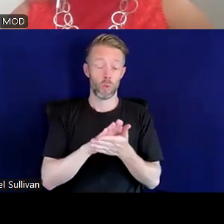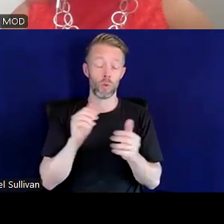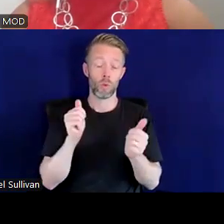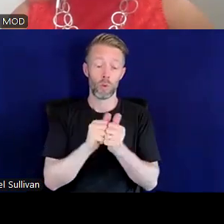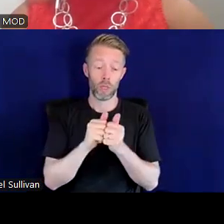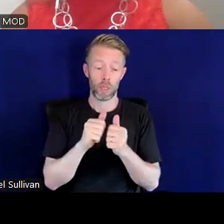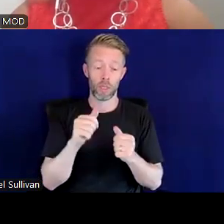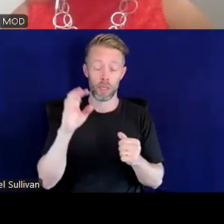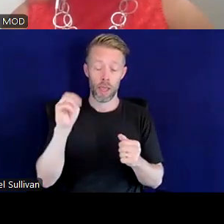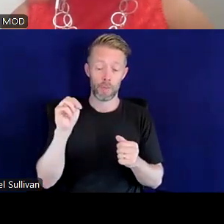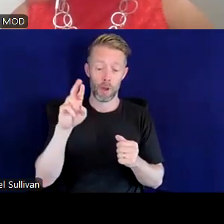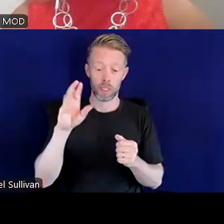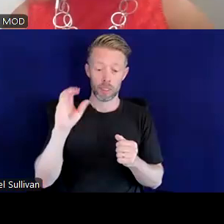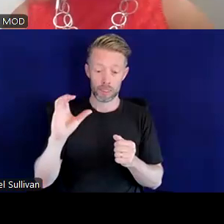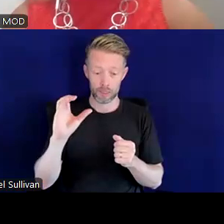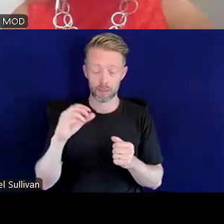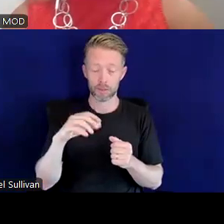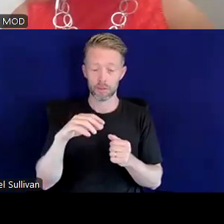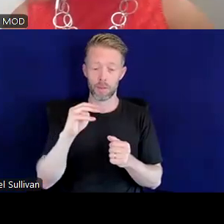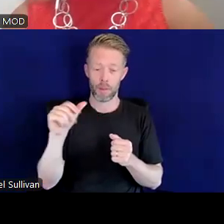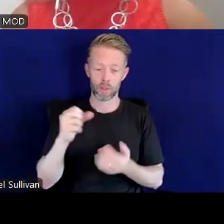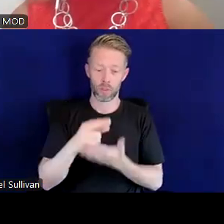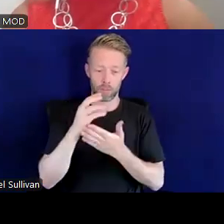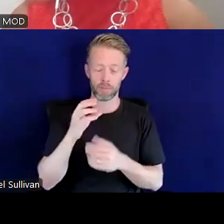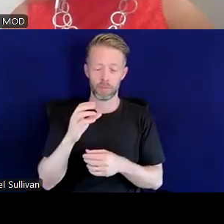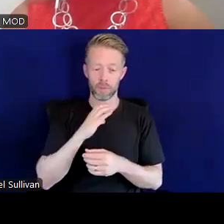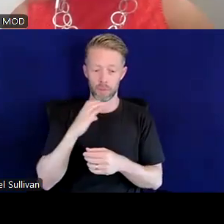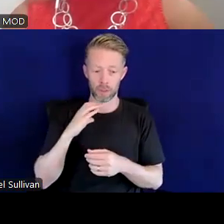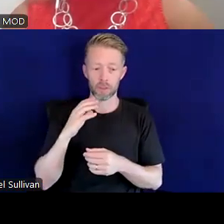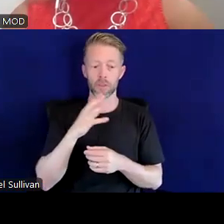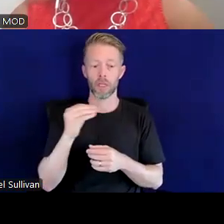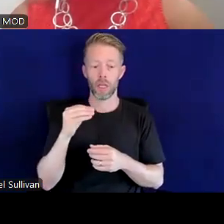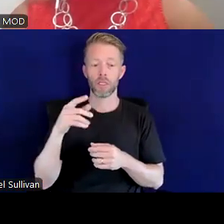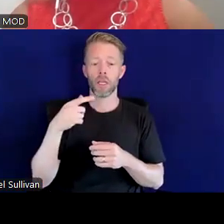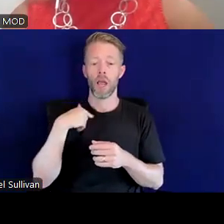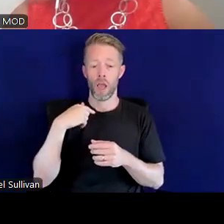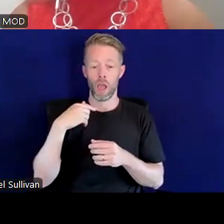Rehabilitation Commission, being able to go into at least initially some subsidized,